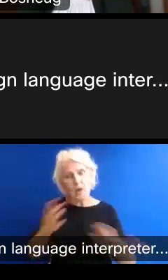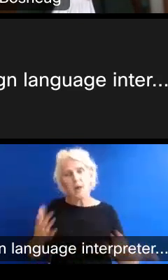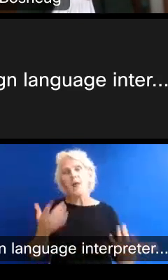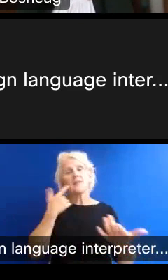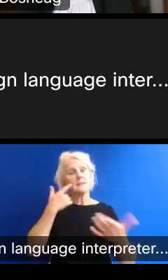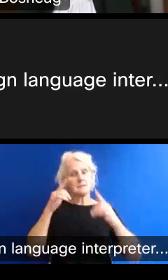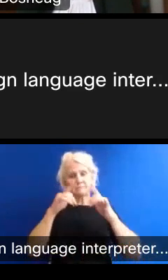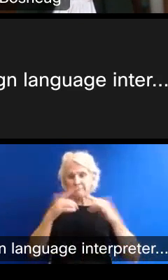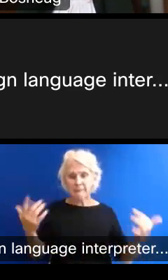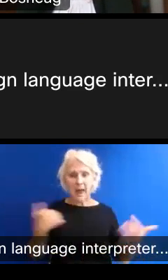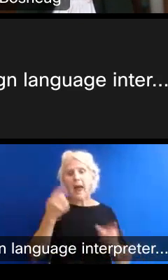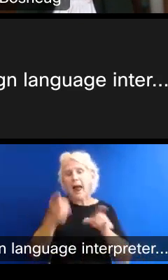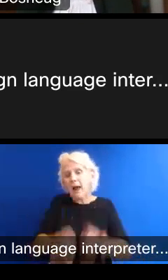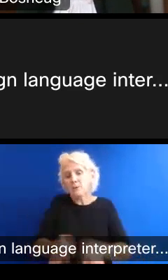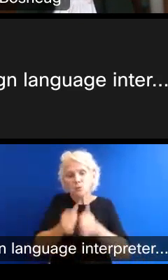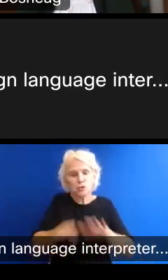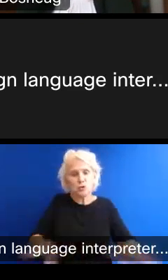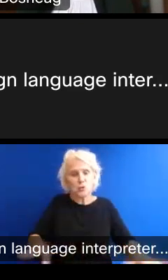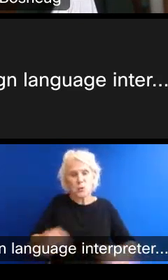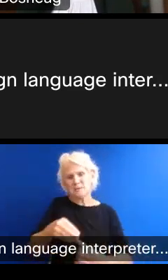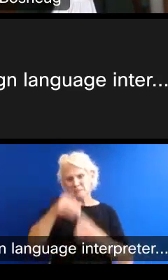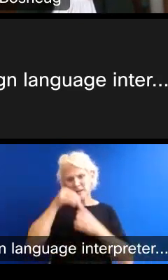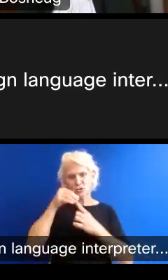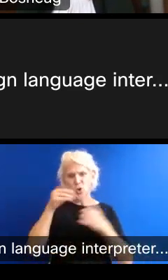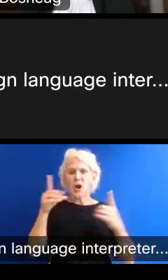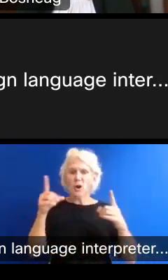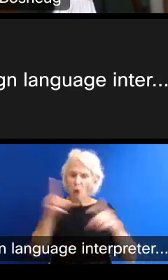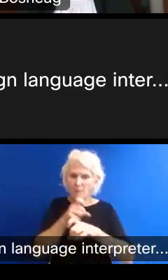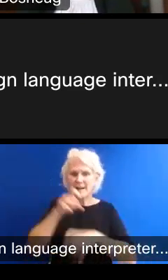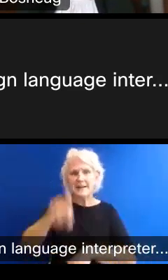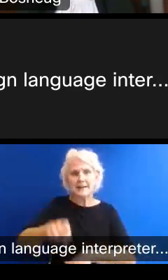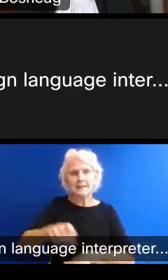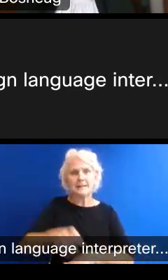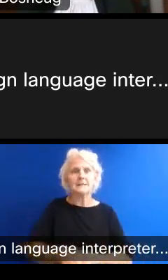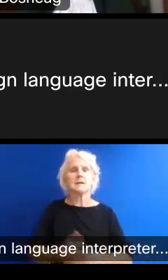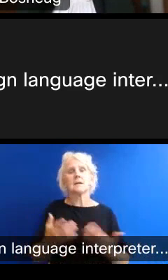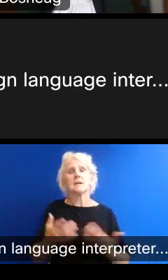Division through their BIRF reports, service suspensions and terminations, but it also has